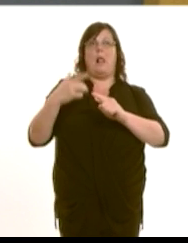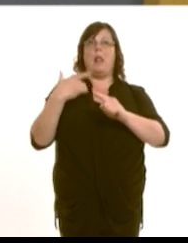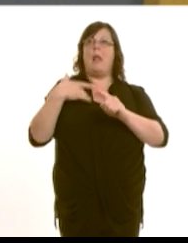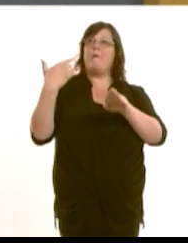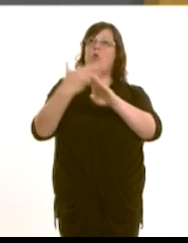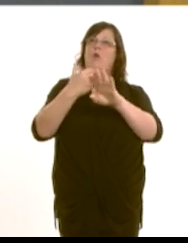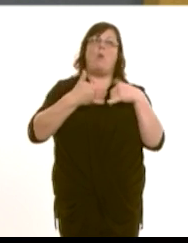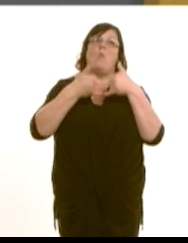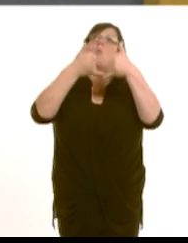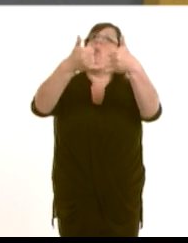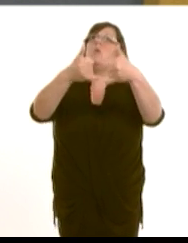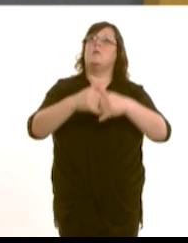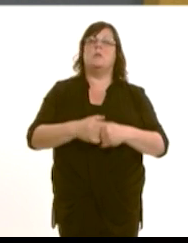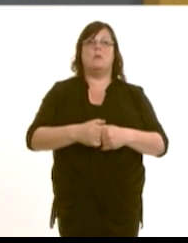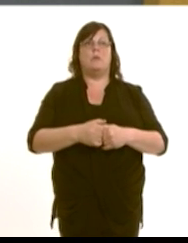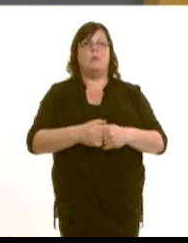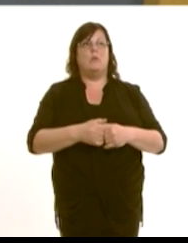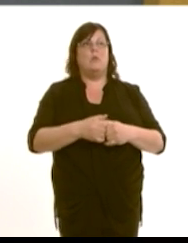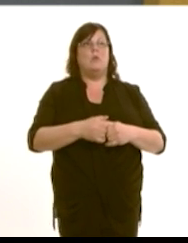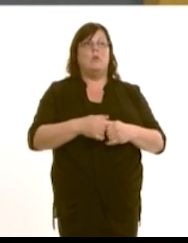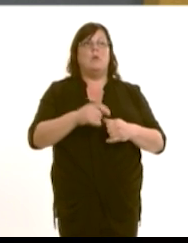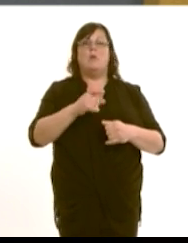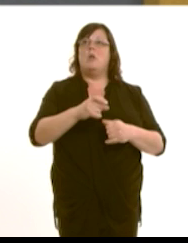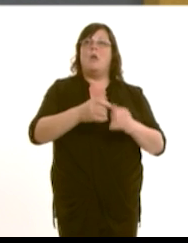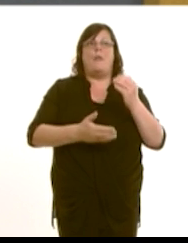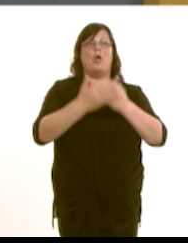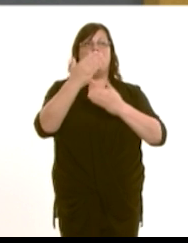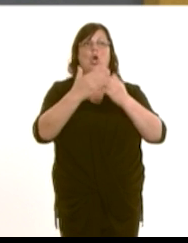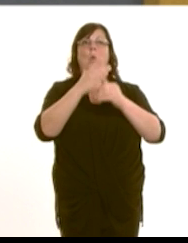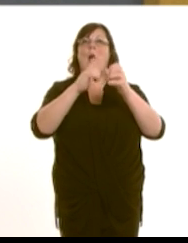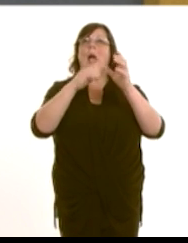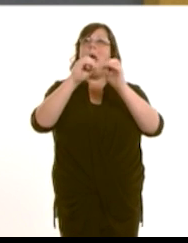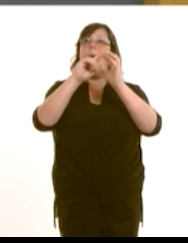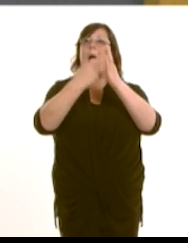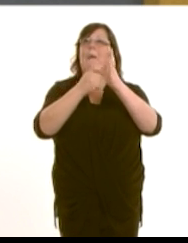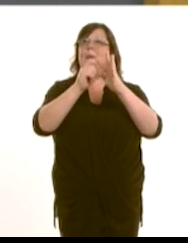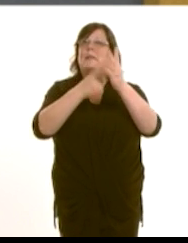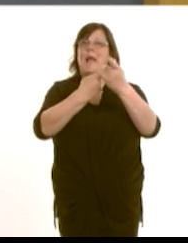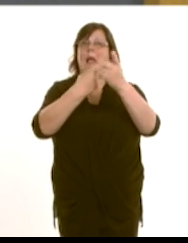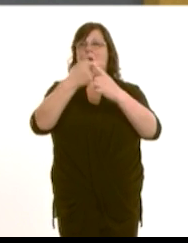The new £22 million Coleg y Cymoedd building in Aberdare will provide an aspirational setting